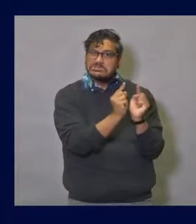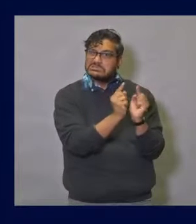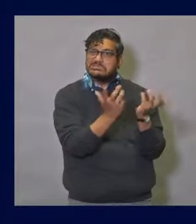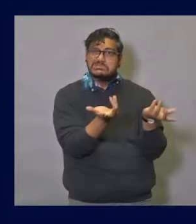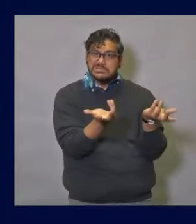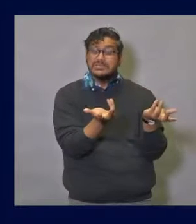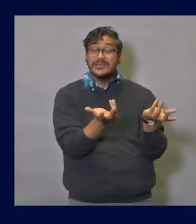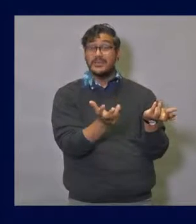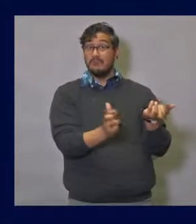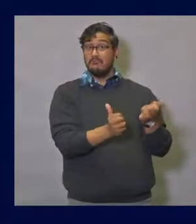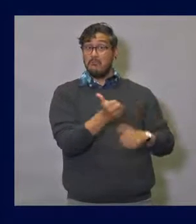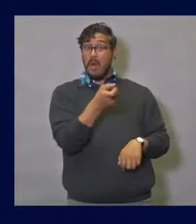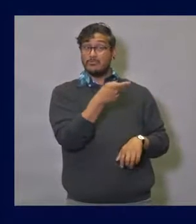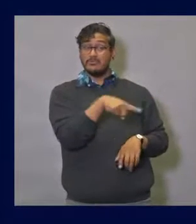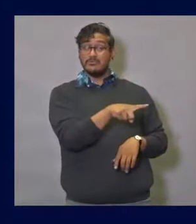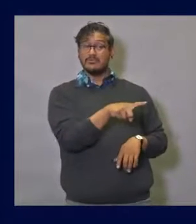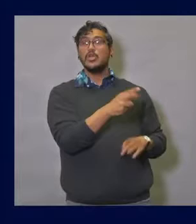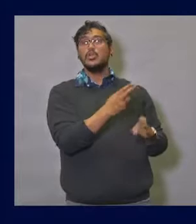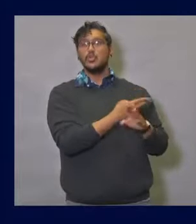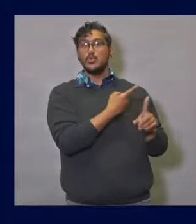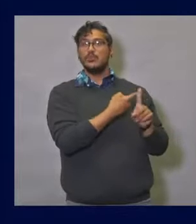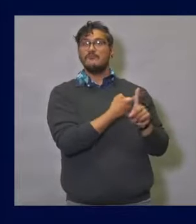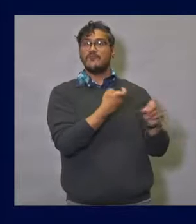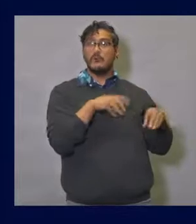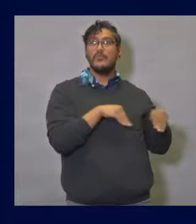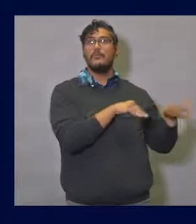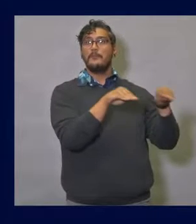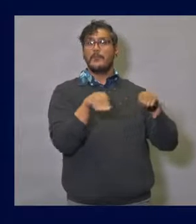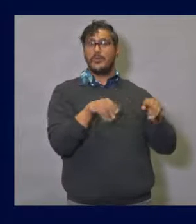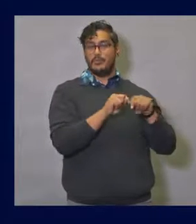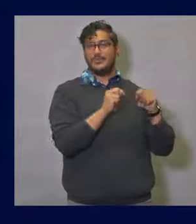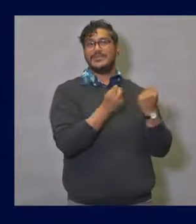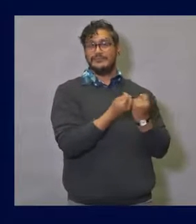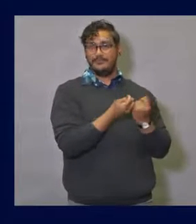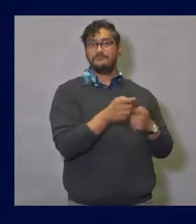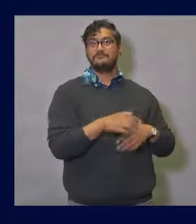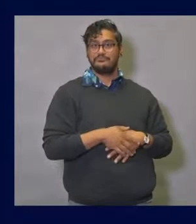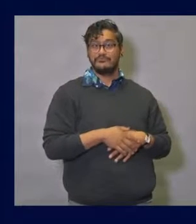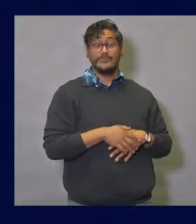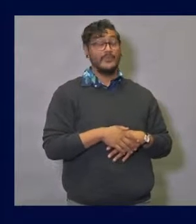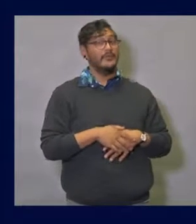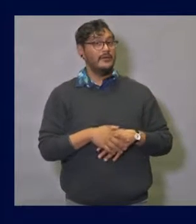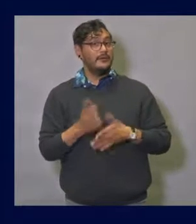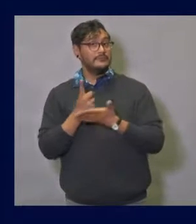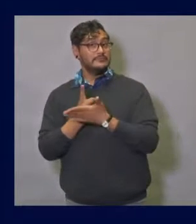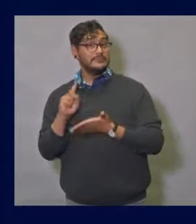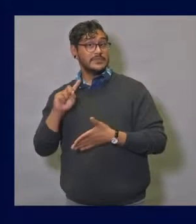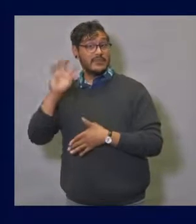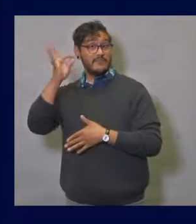6000 DOSES THAT ARE PRIMARILY